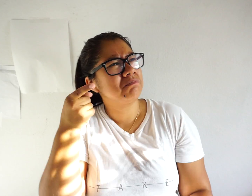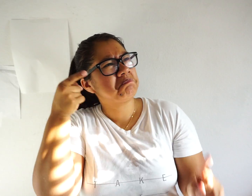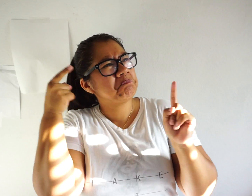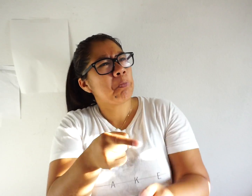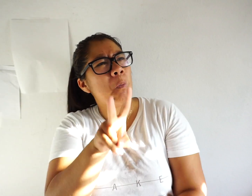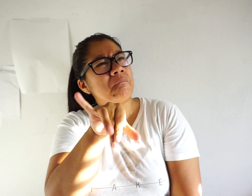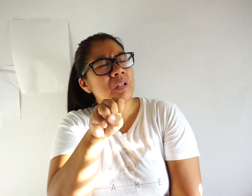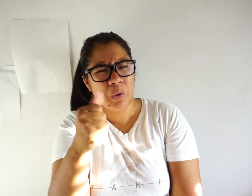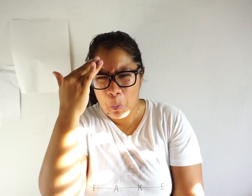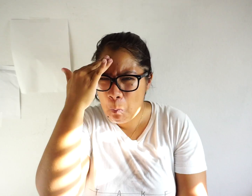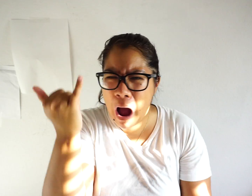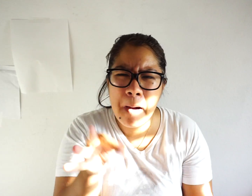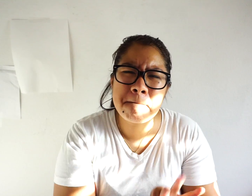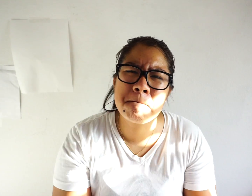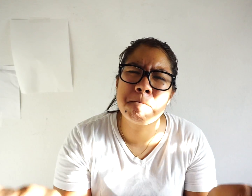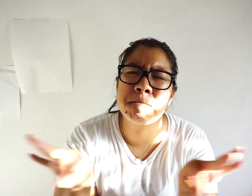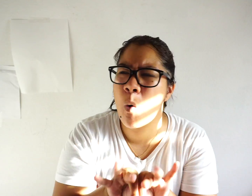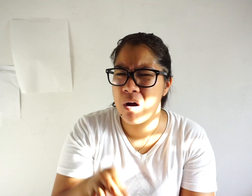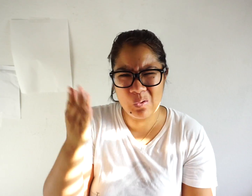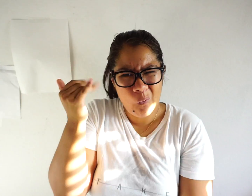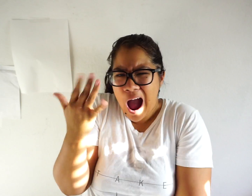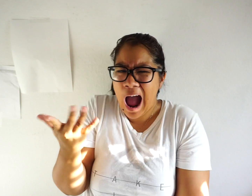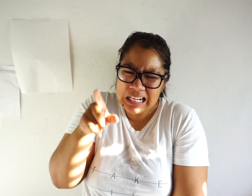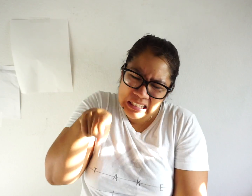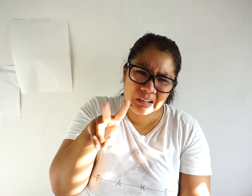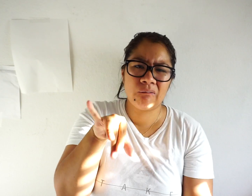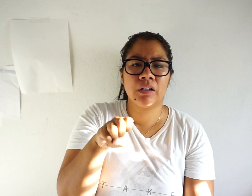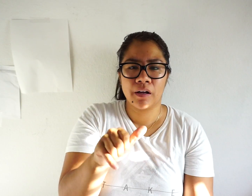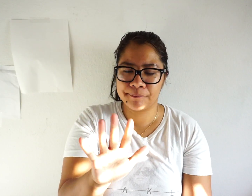So what's the point of having a visa? Why is it important?